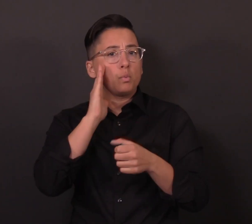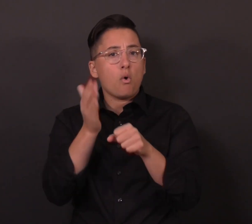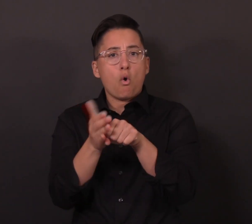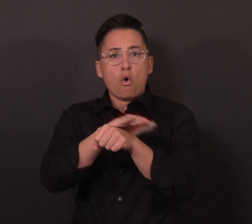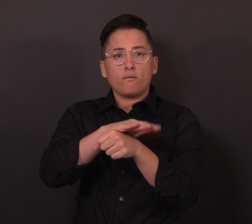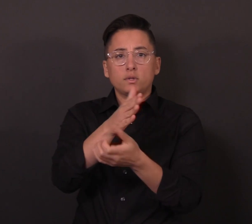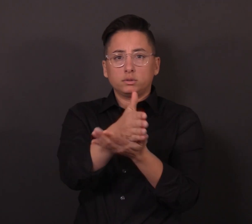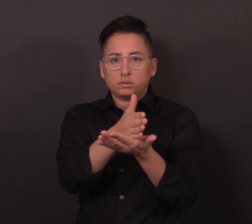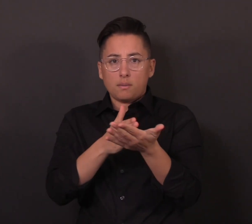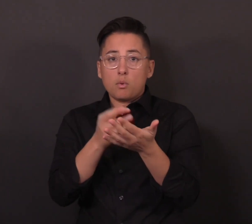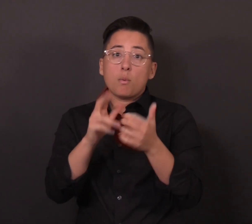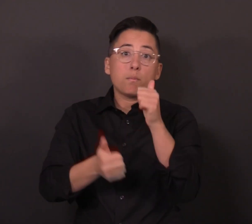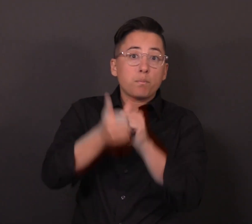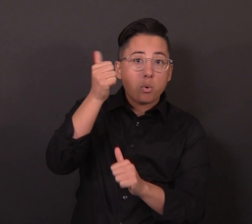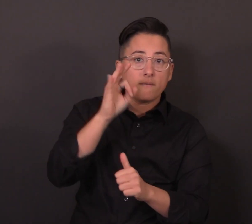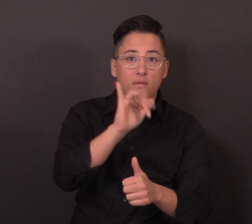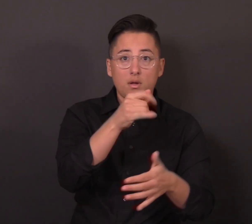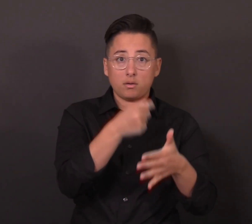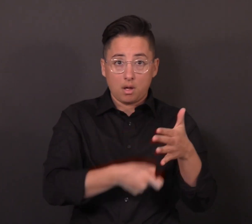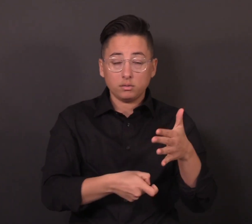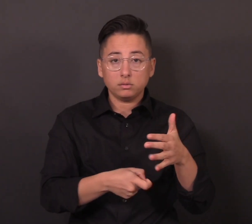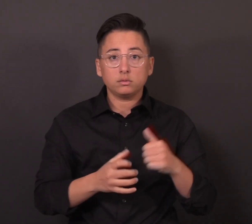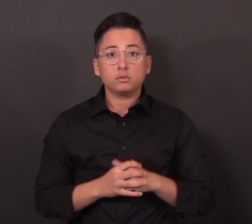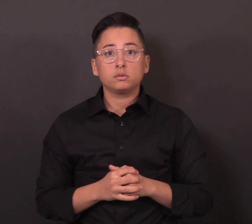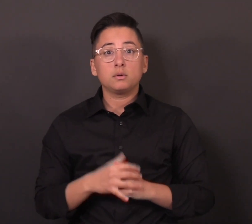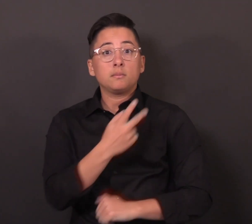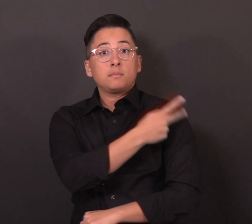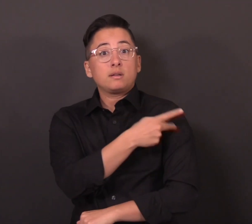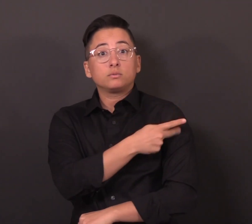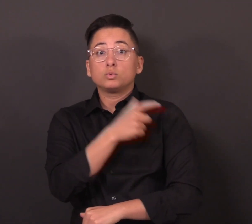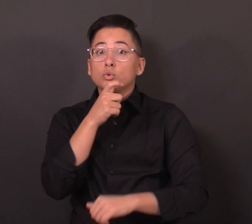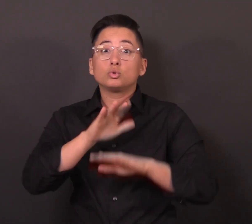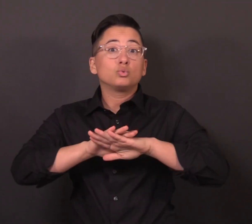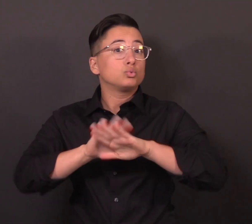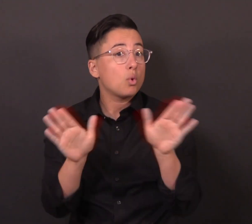to find low- or no-cost treatment in their communities at a U.S. Health